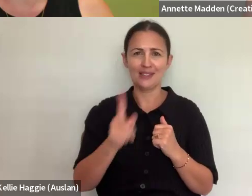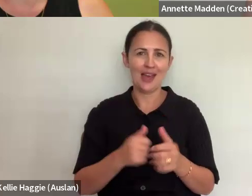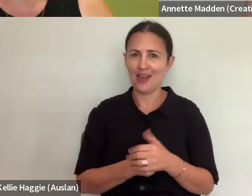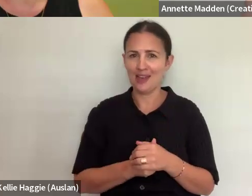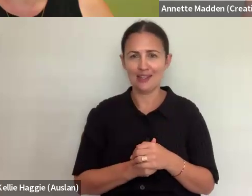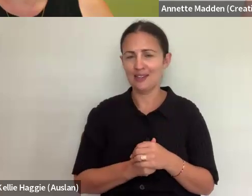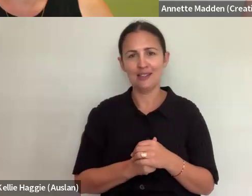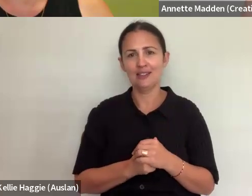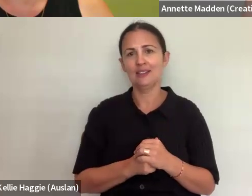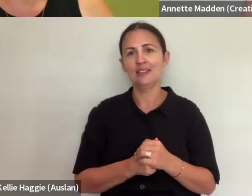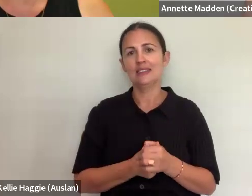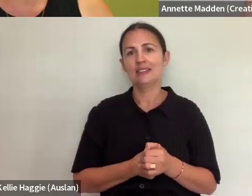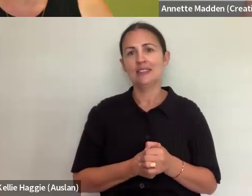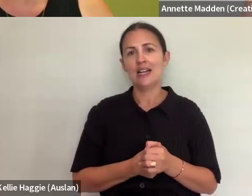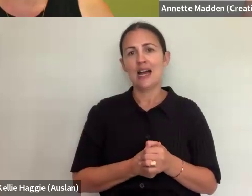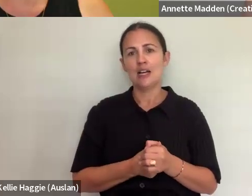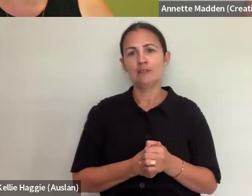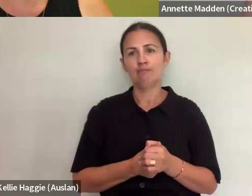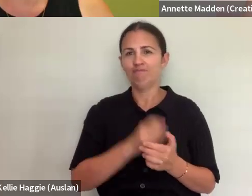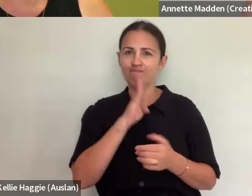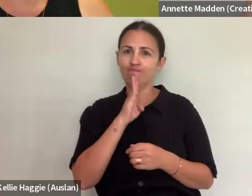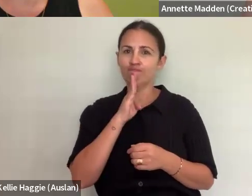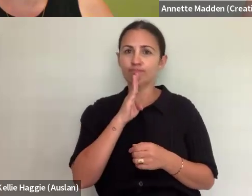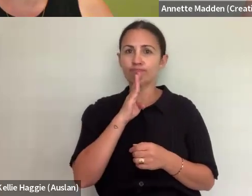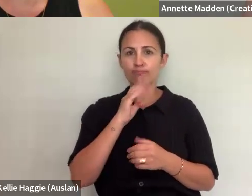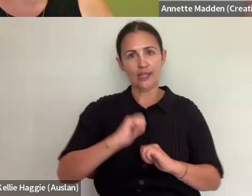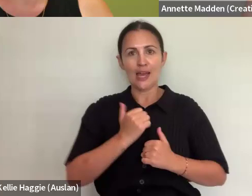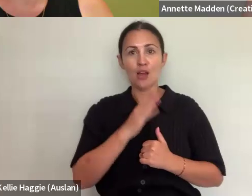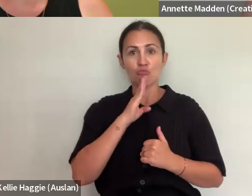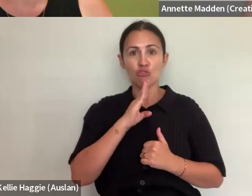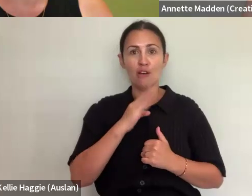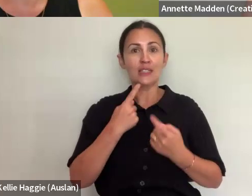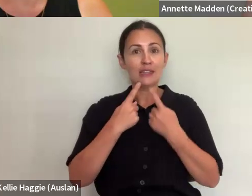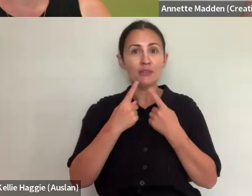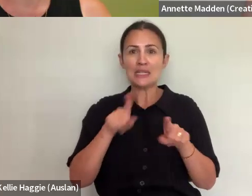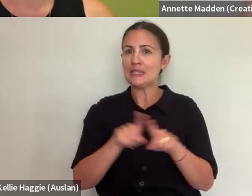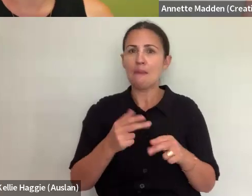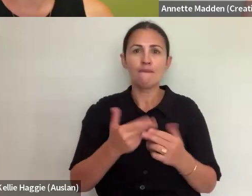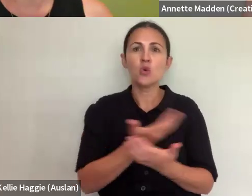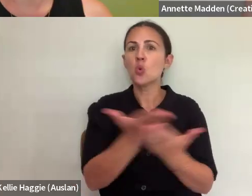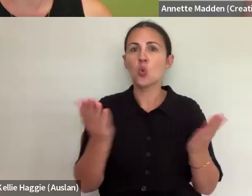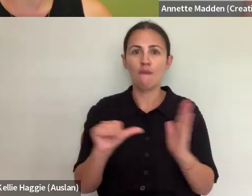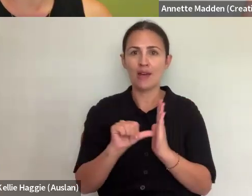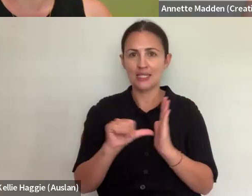We don't ever publicly announced with the budget is head of an assessment round,